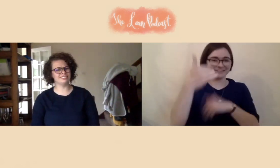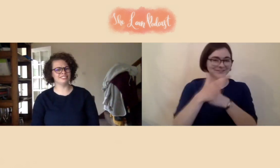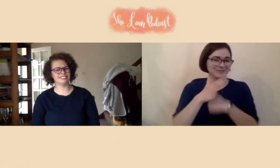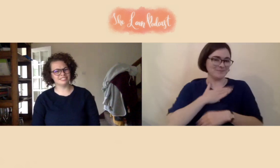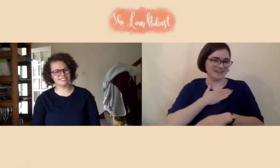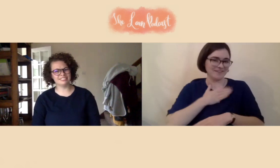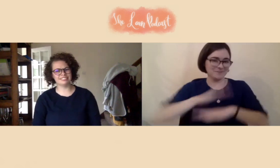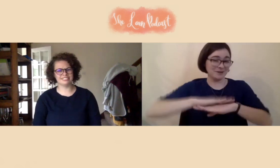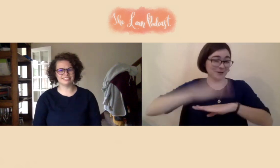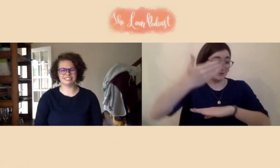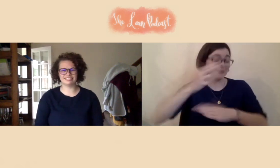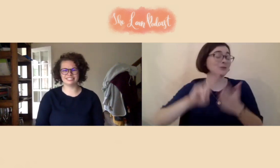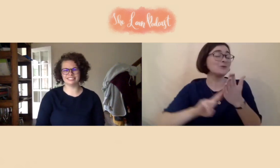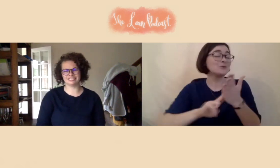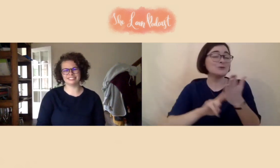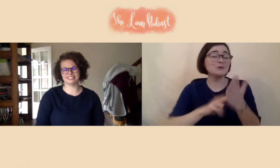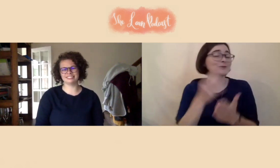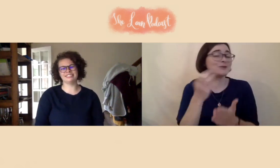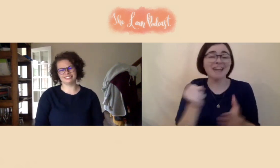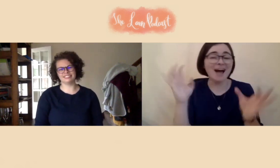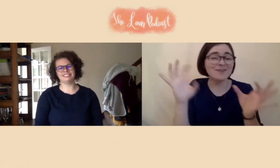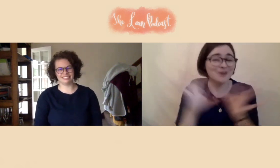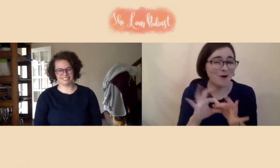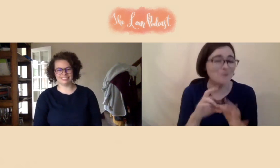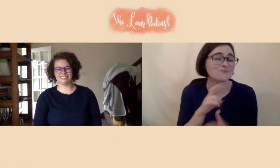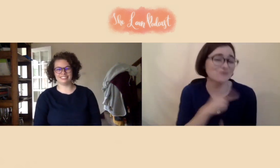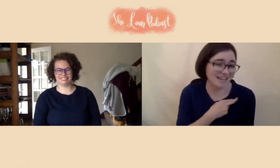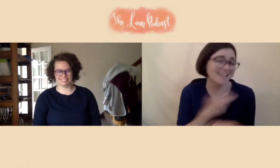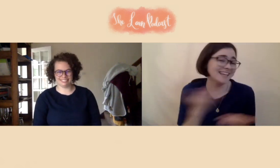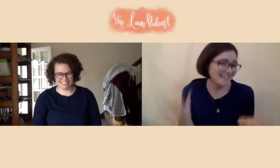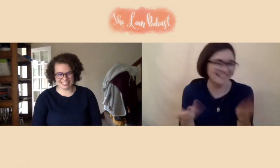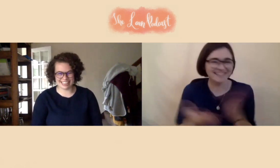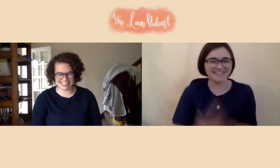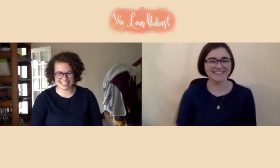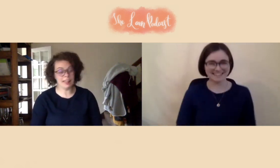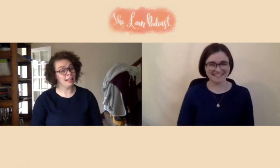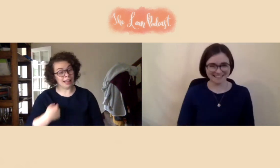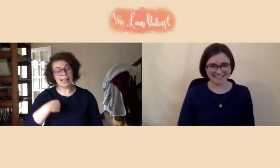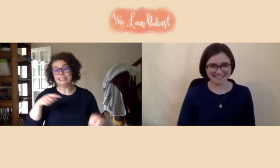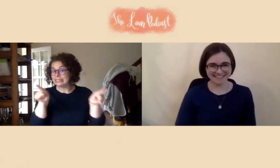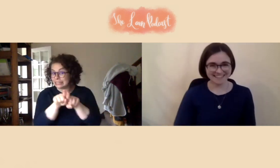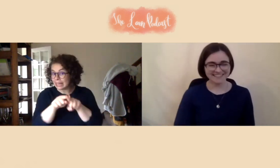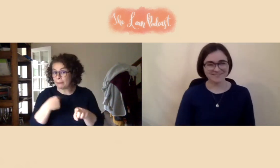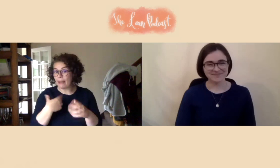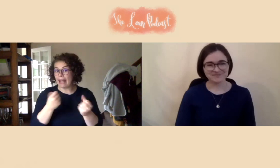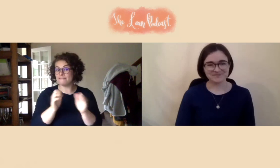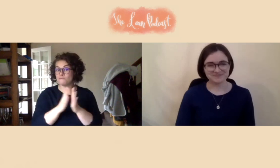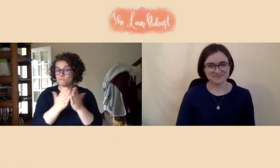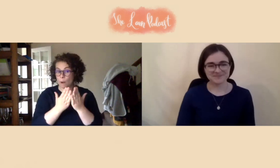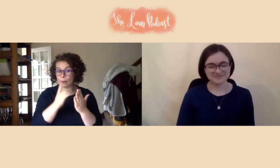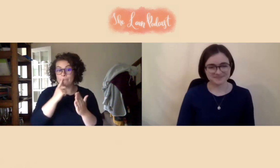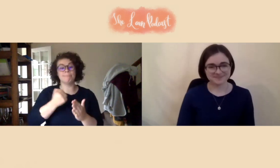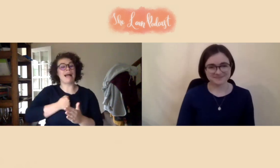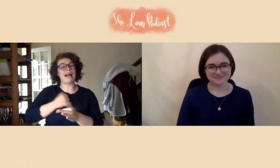Use what you have . I also have books. Mine, however, are like, so I come from a family of architects,